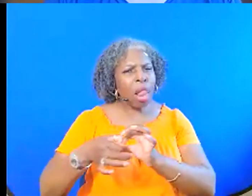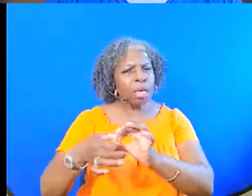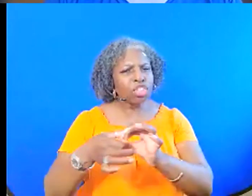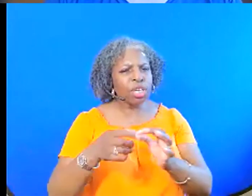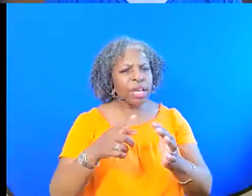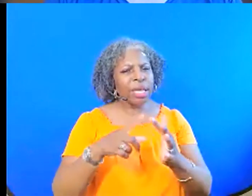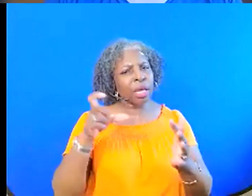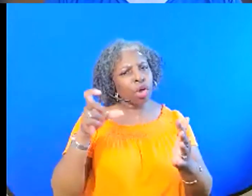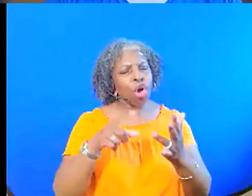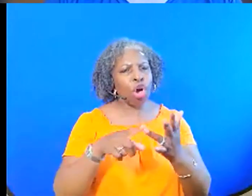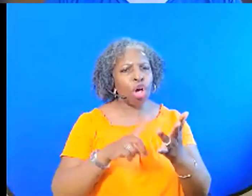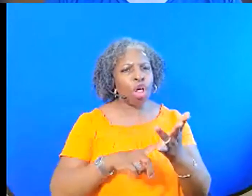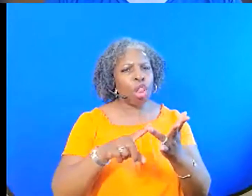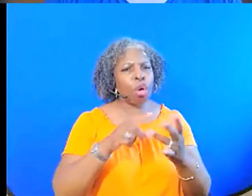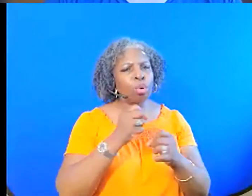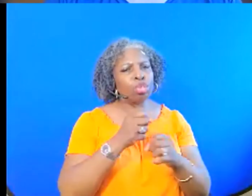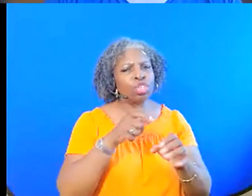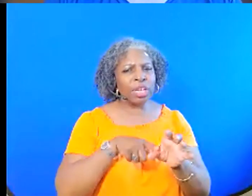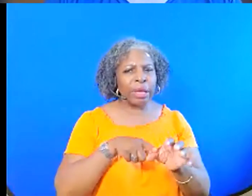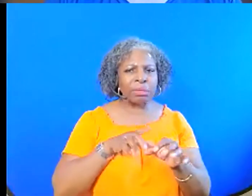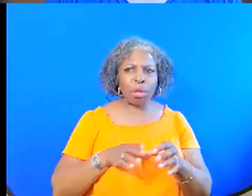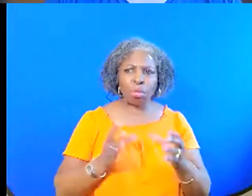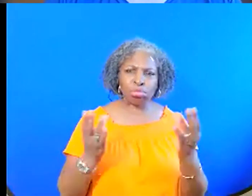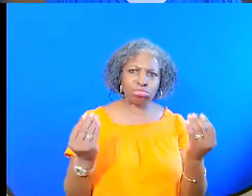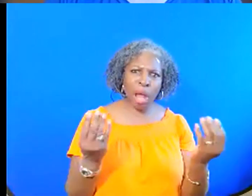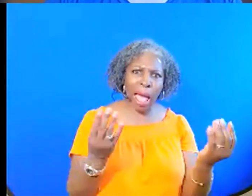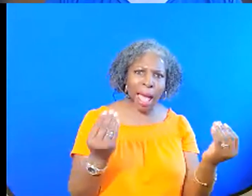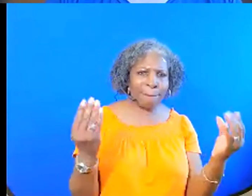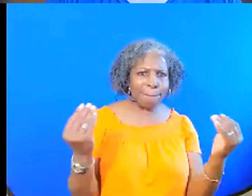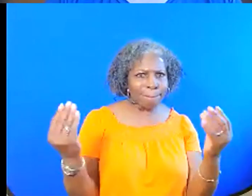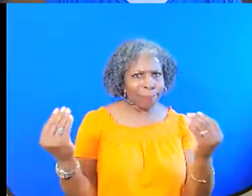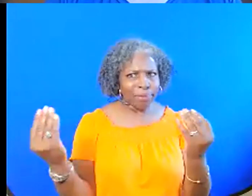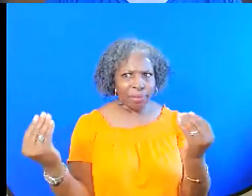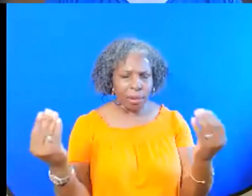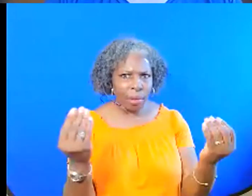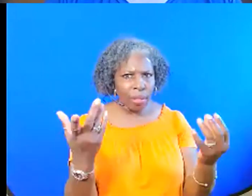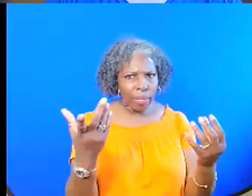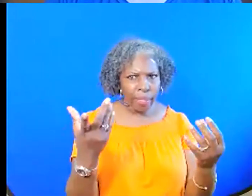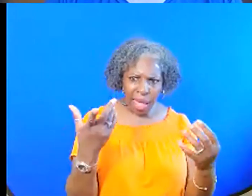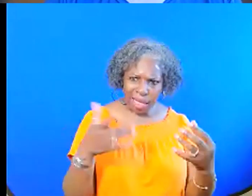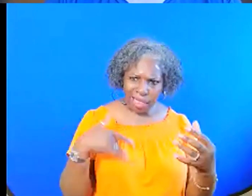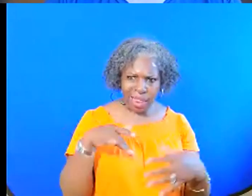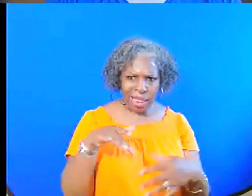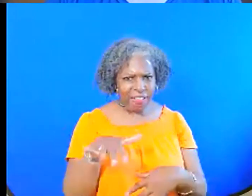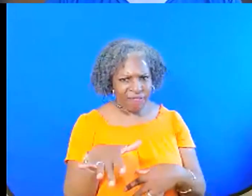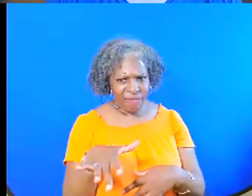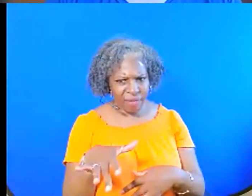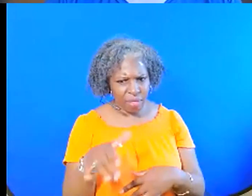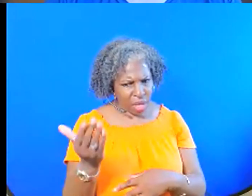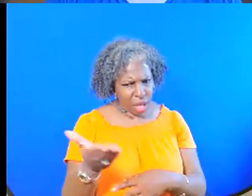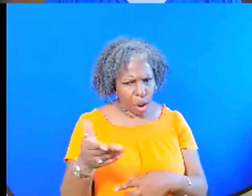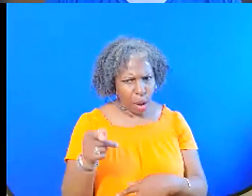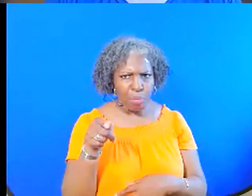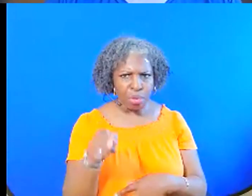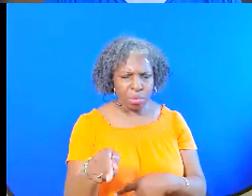So, the crabs that maybe grow that live within that allotment are, you know, the idea of that kind of something you can eat.